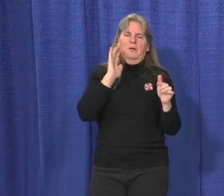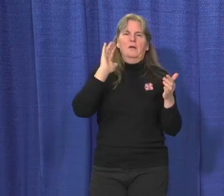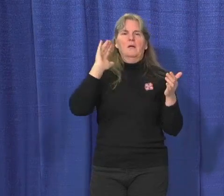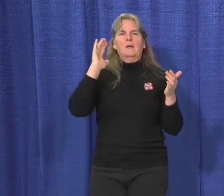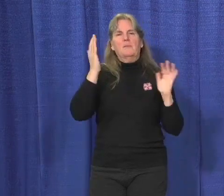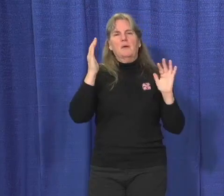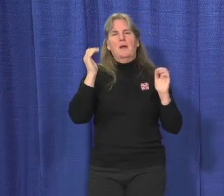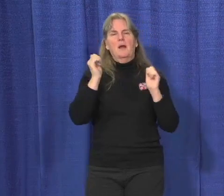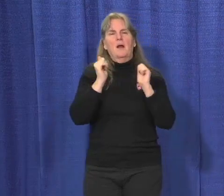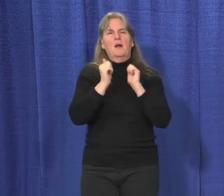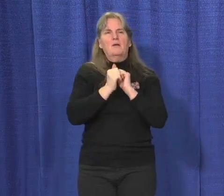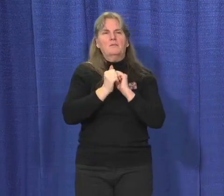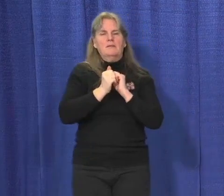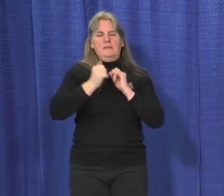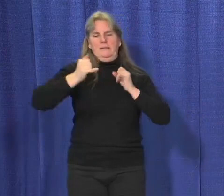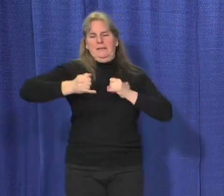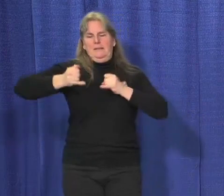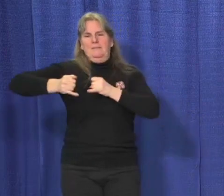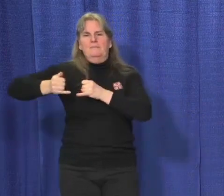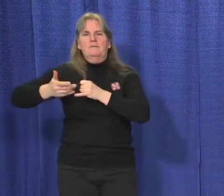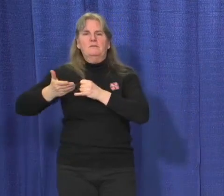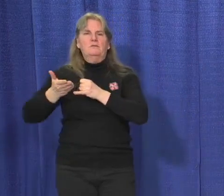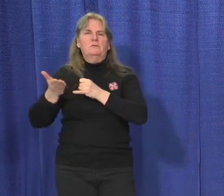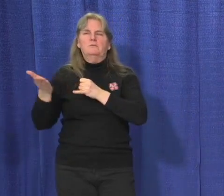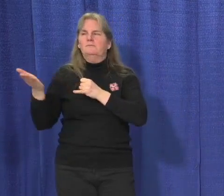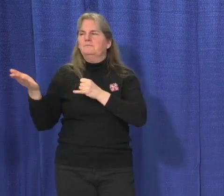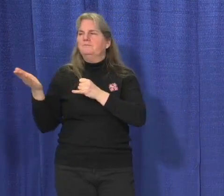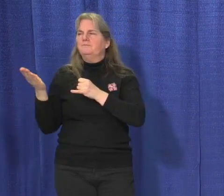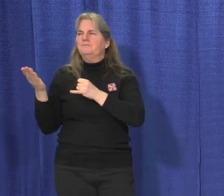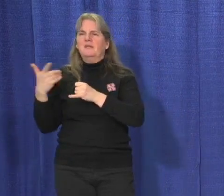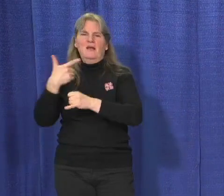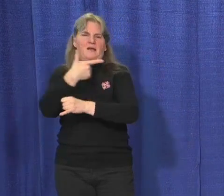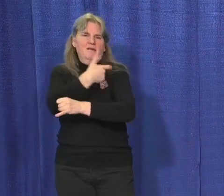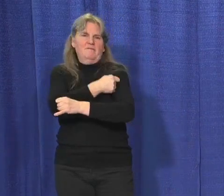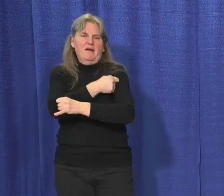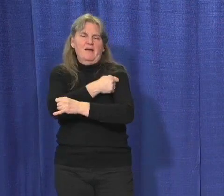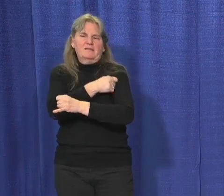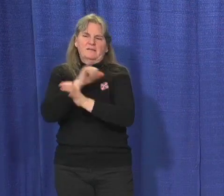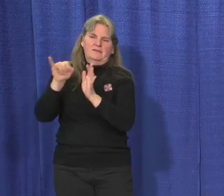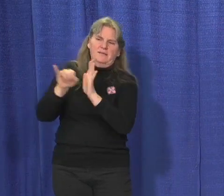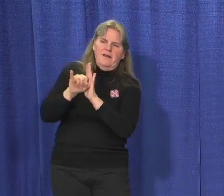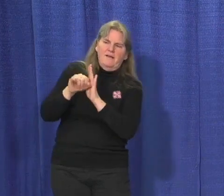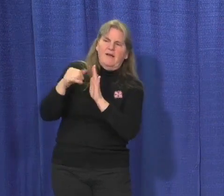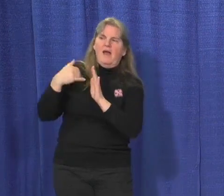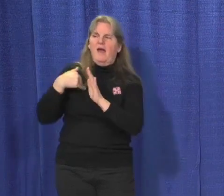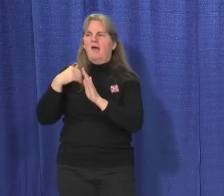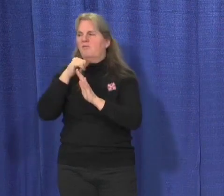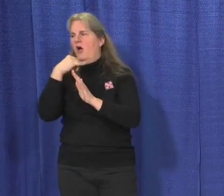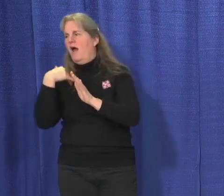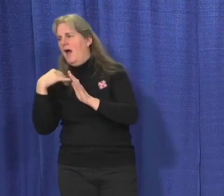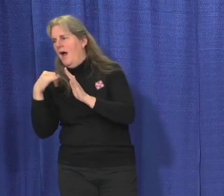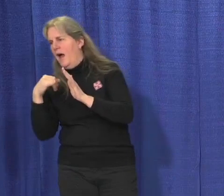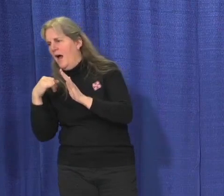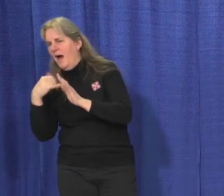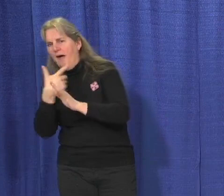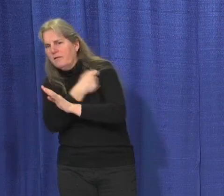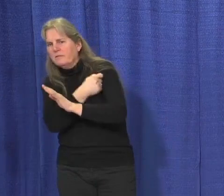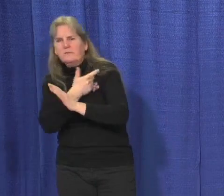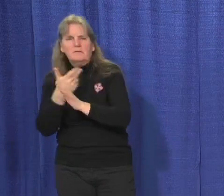depending on an individual's vaccine status, that we have